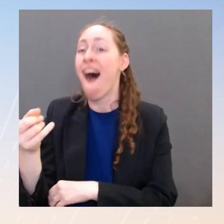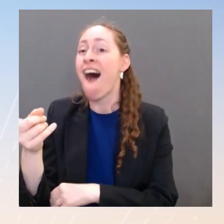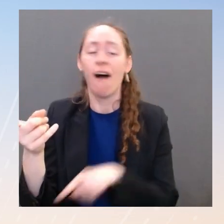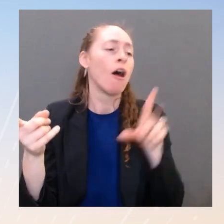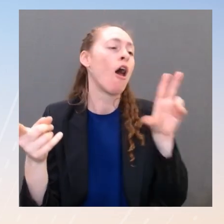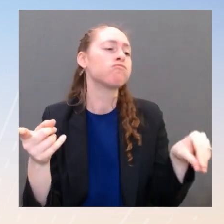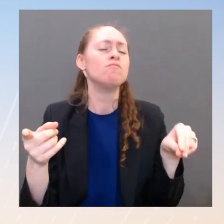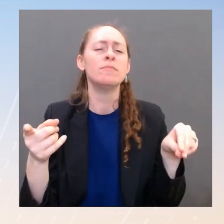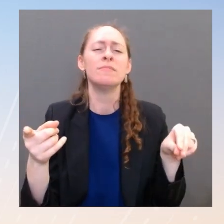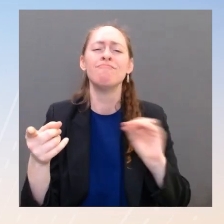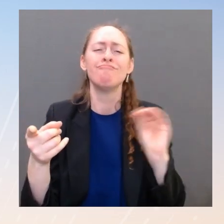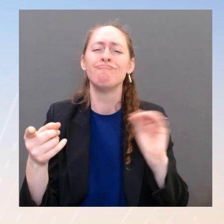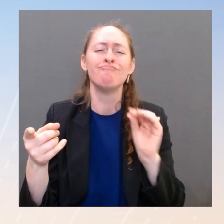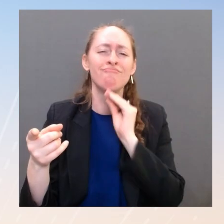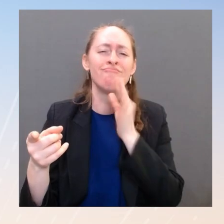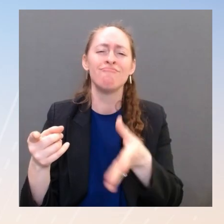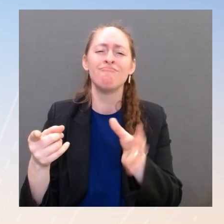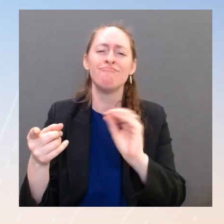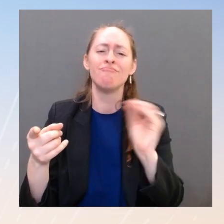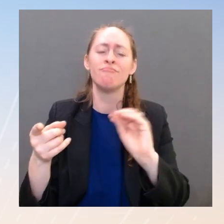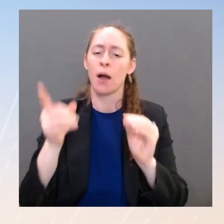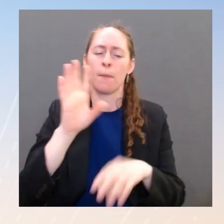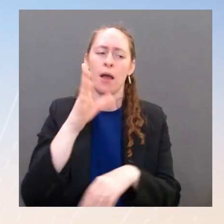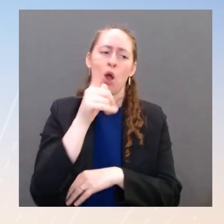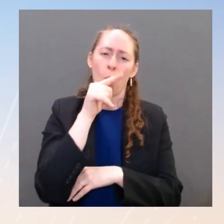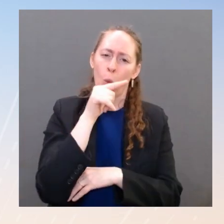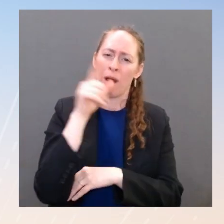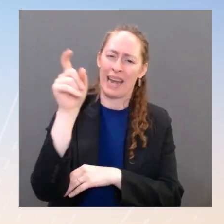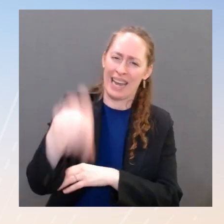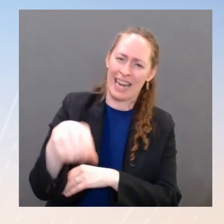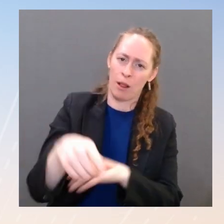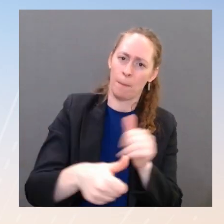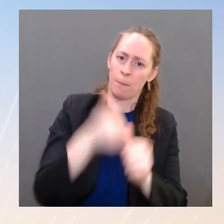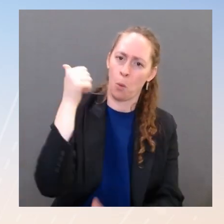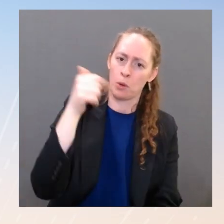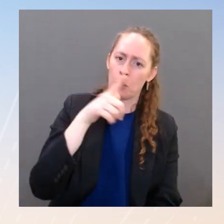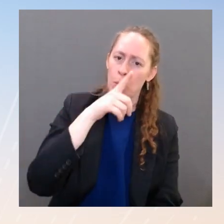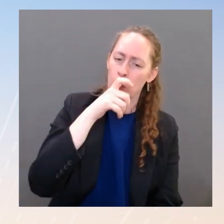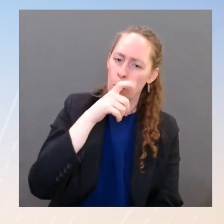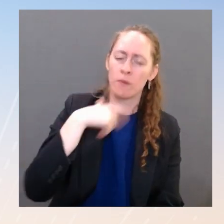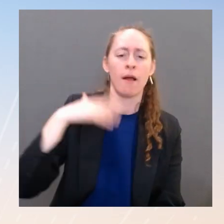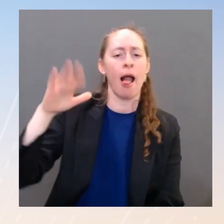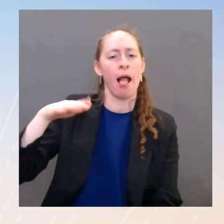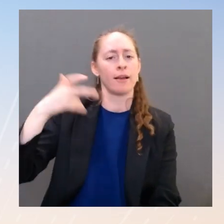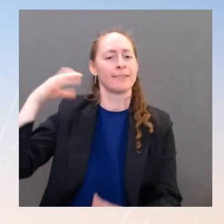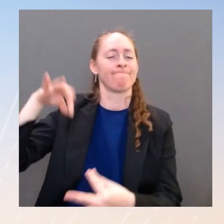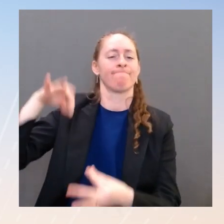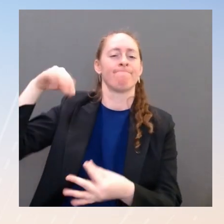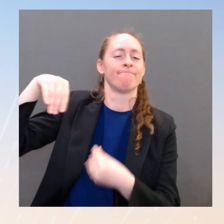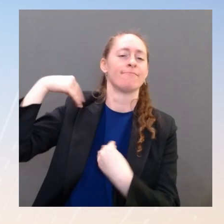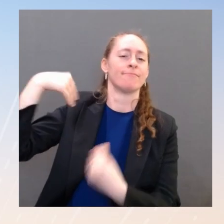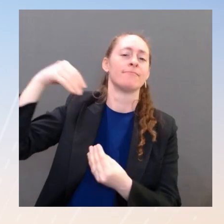But we're not at the point where we have a final proposal or a final executive action or anything along those lines. And when we do we will -- we will, of course,